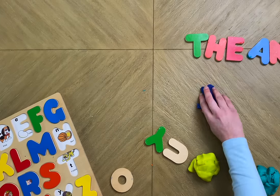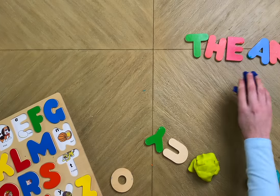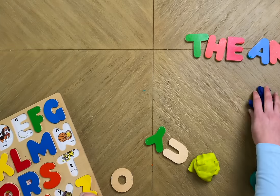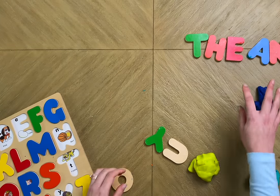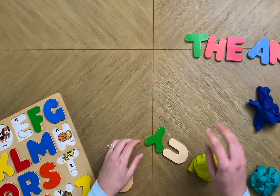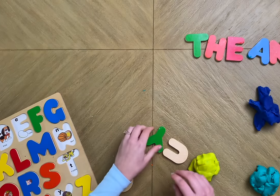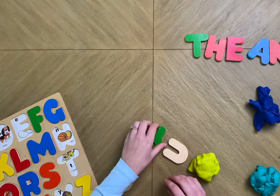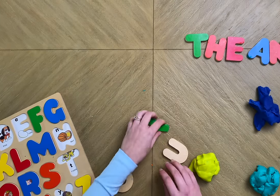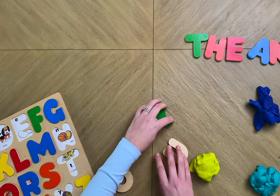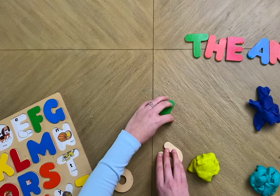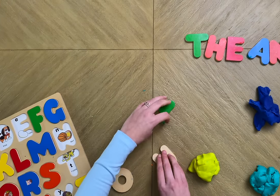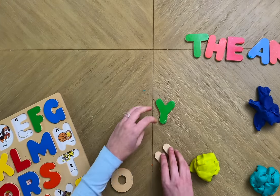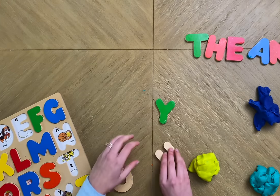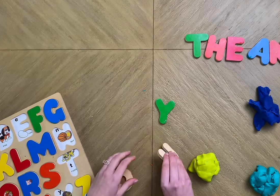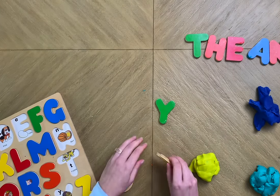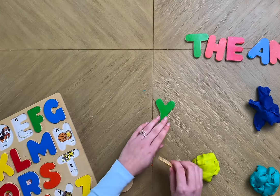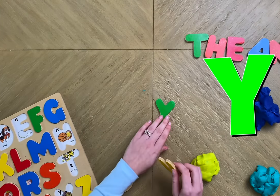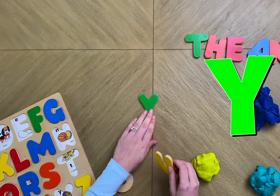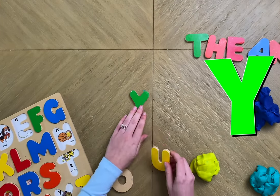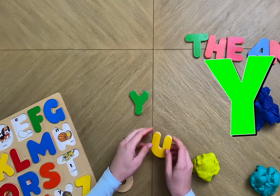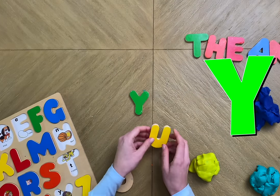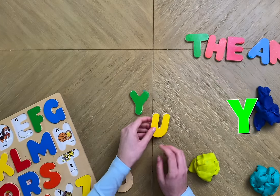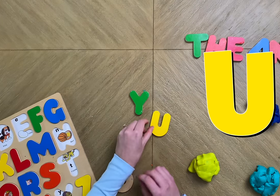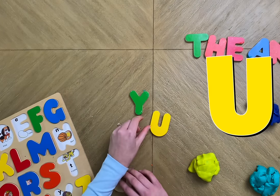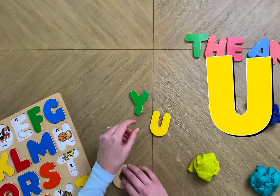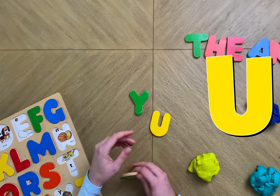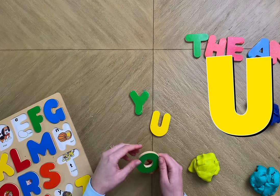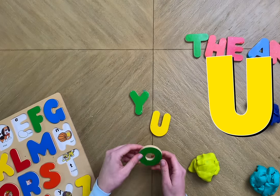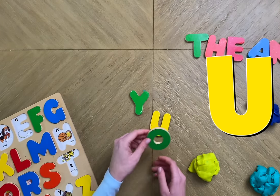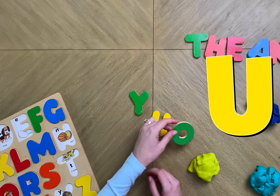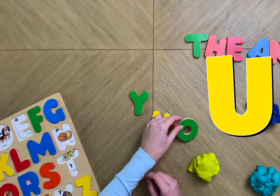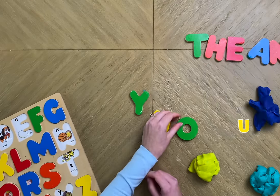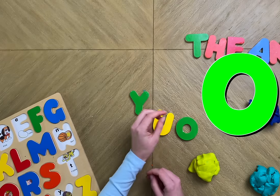There are so many letters in this one. Y, U, and O.